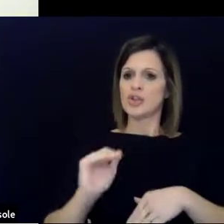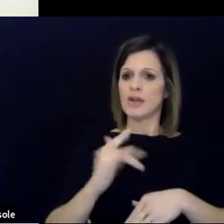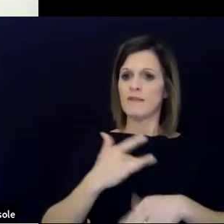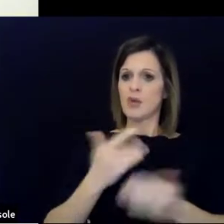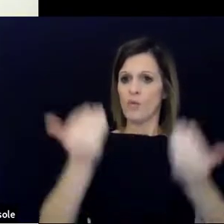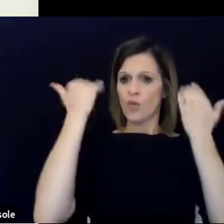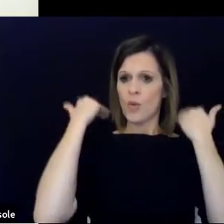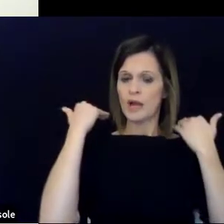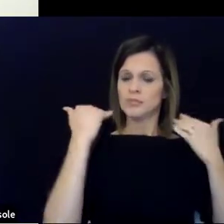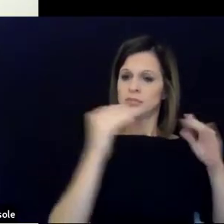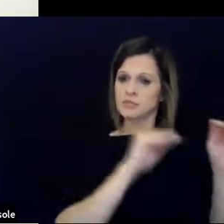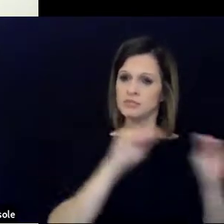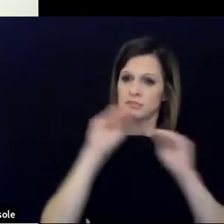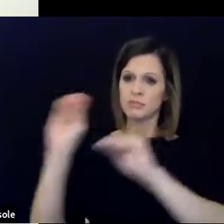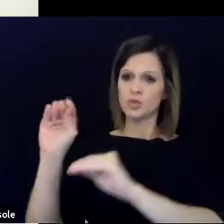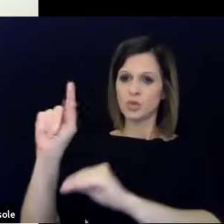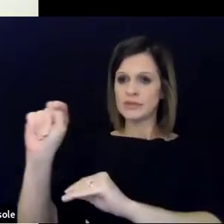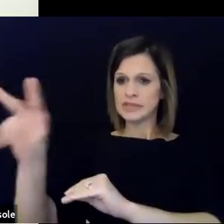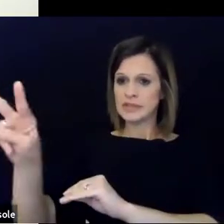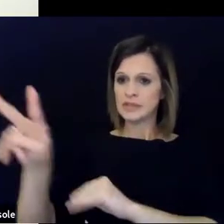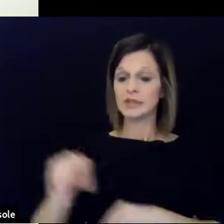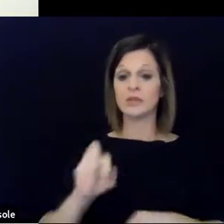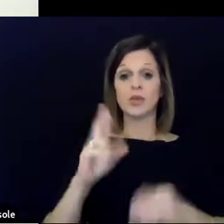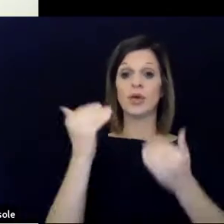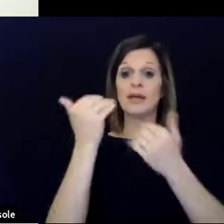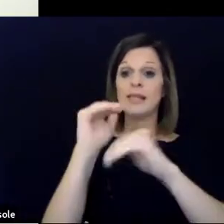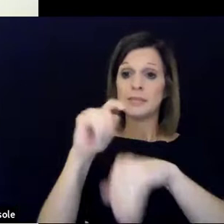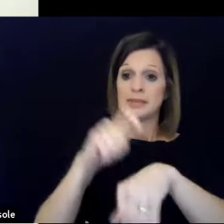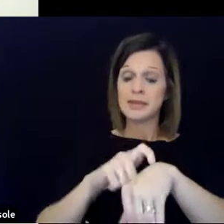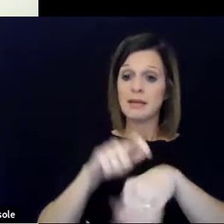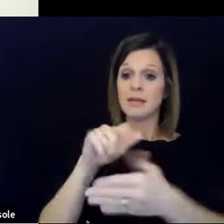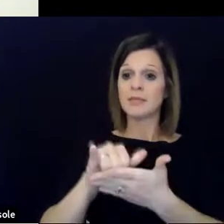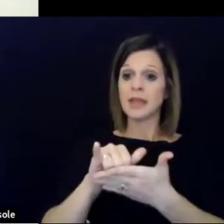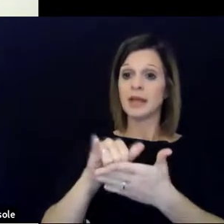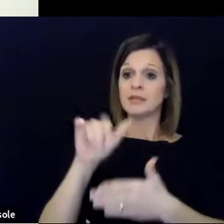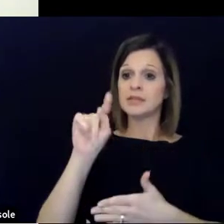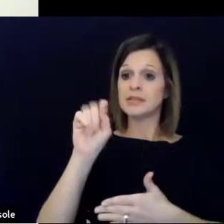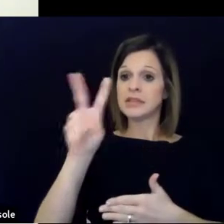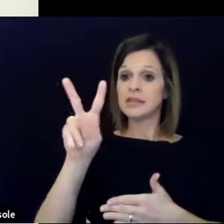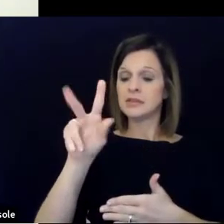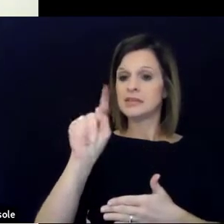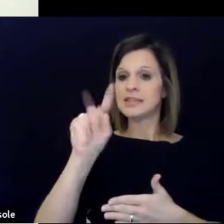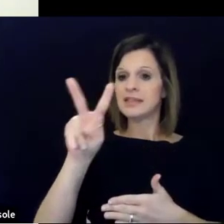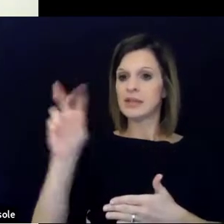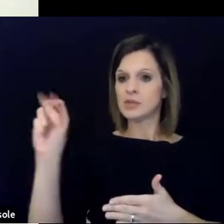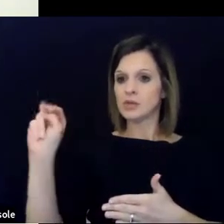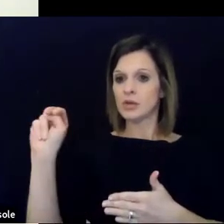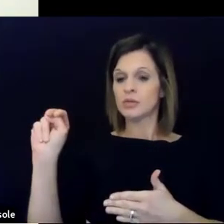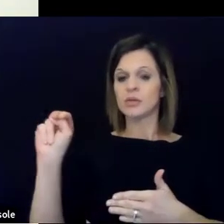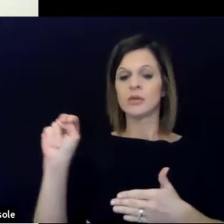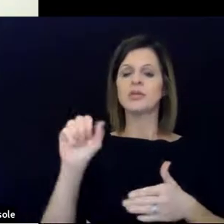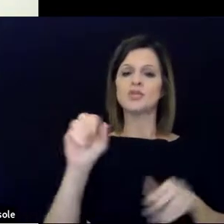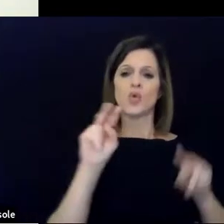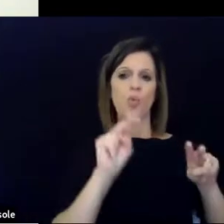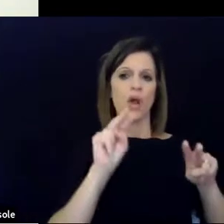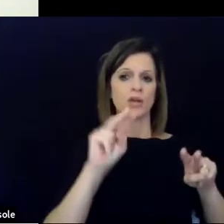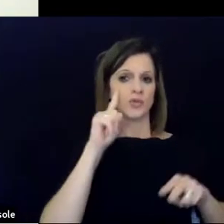or can we limit the amount of time the television is on? So watch out for responses that you make to the child